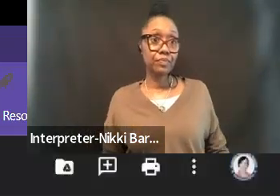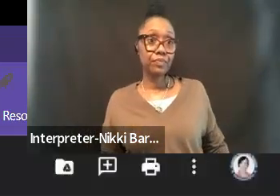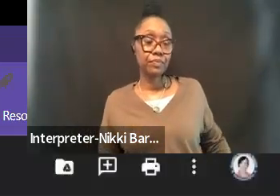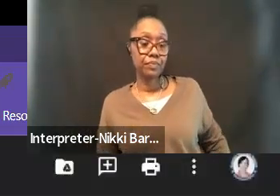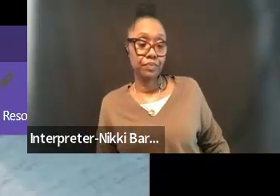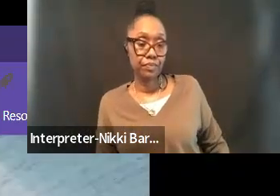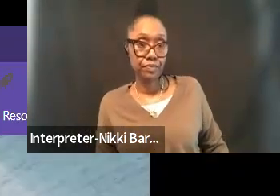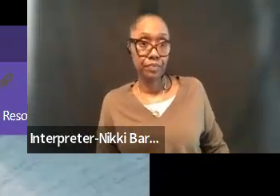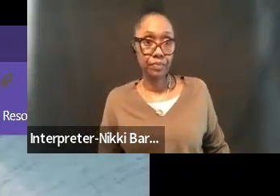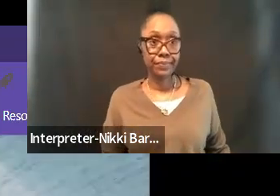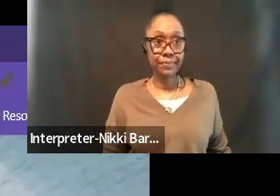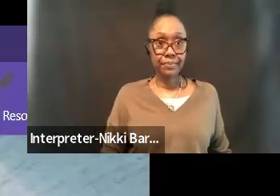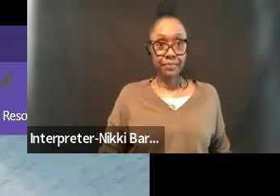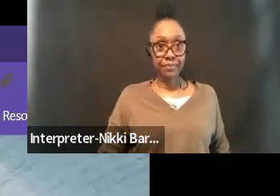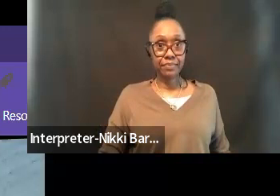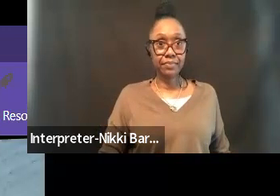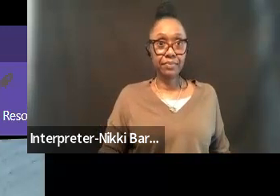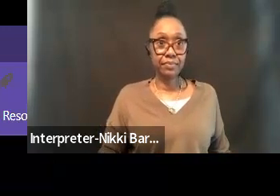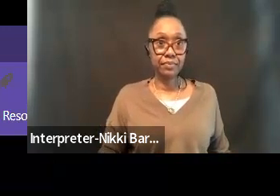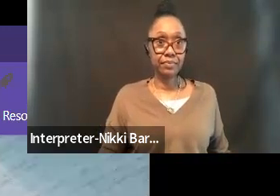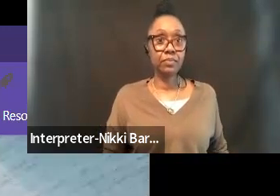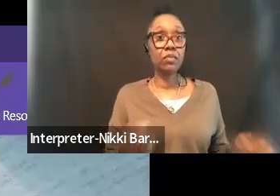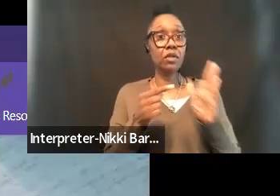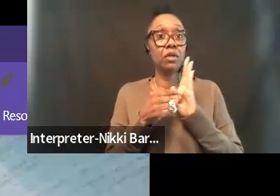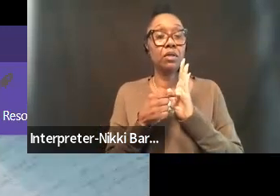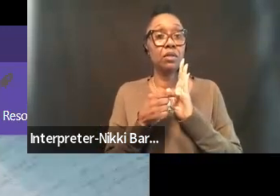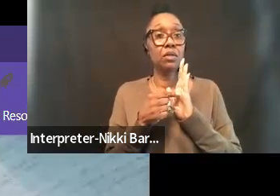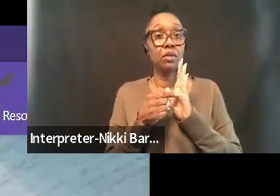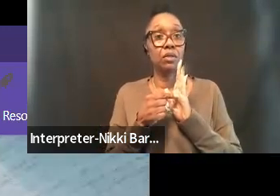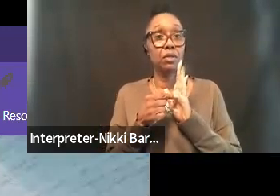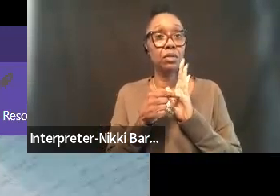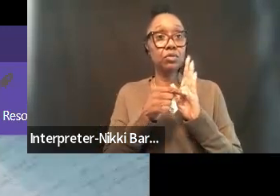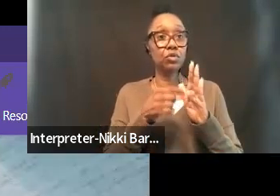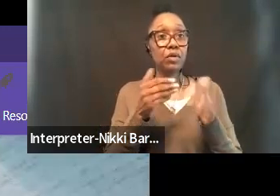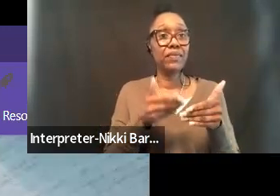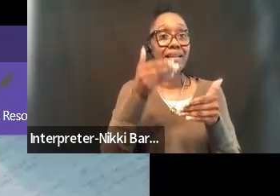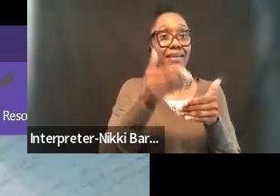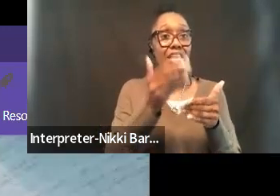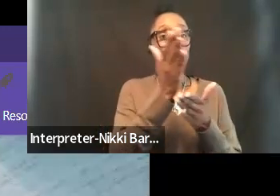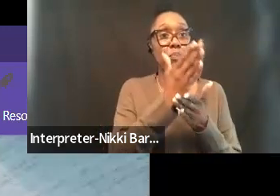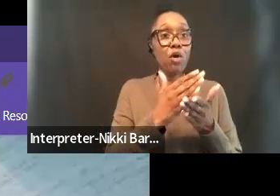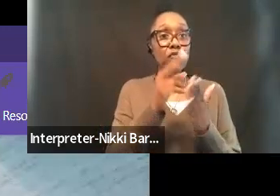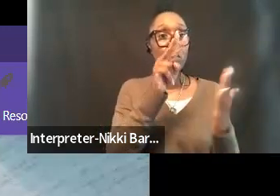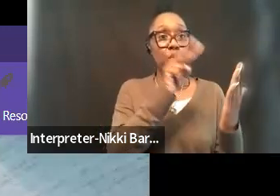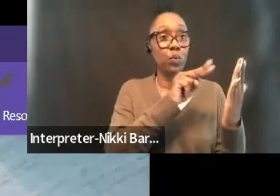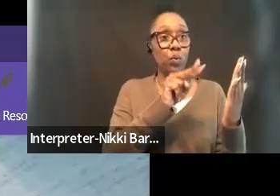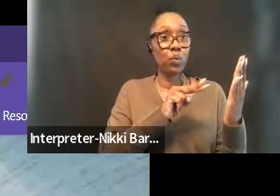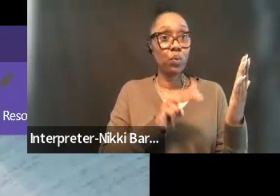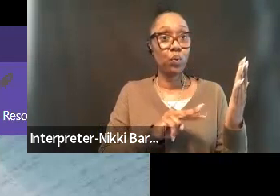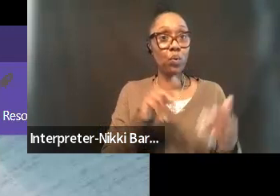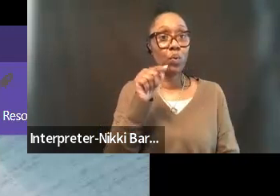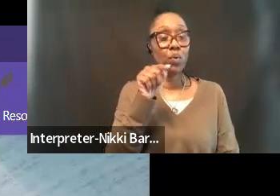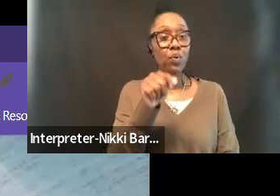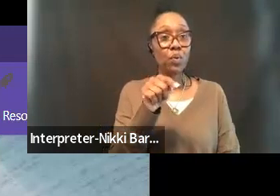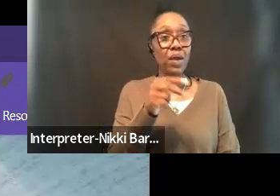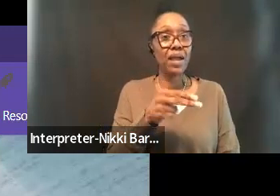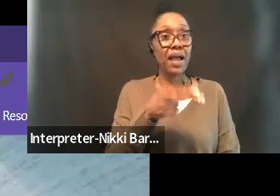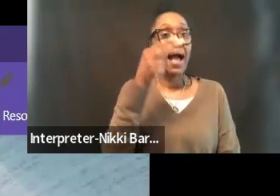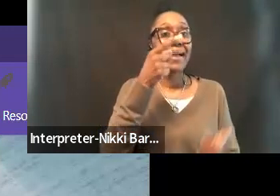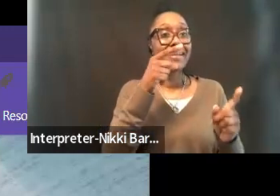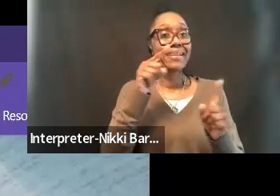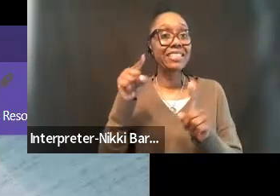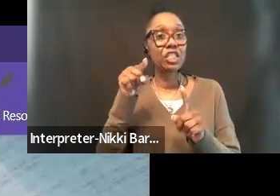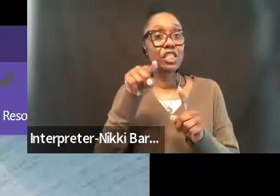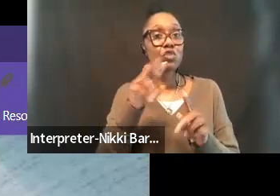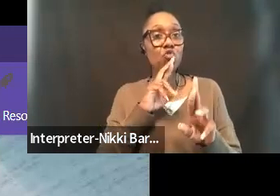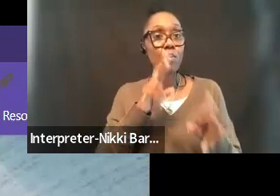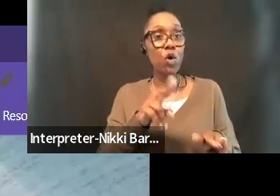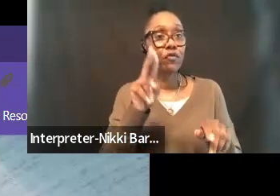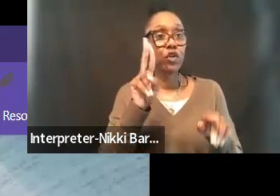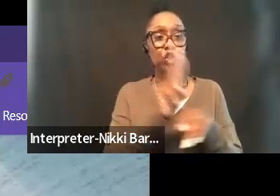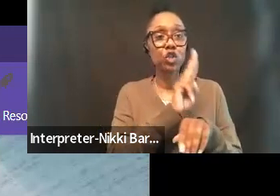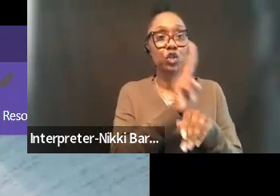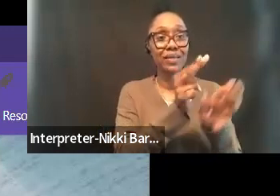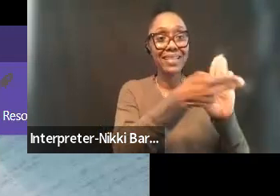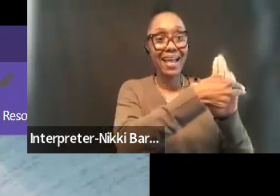Okay. So showing the next. Part with reading. So high incident supports for reading and highlighting using Google read write for Chrome.